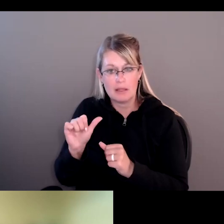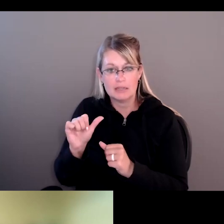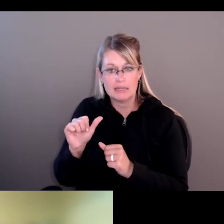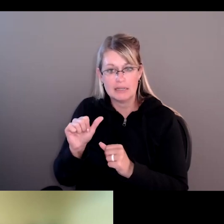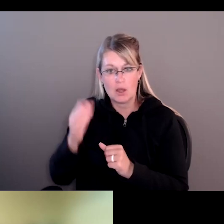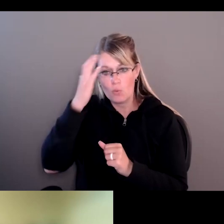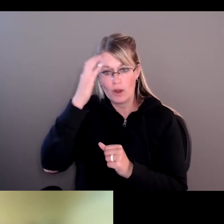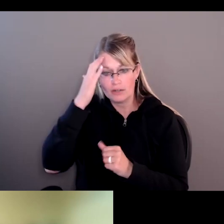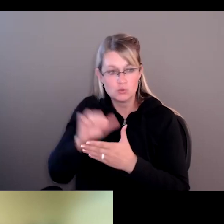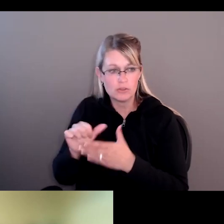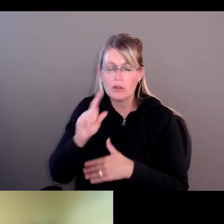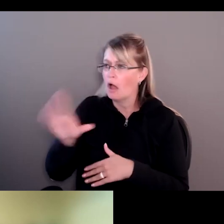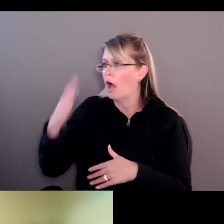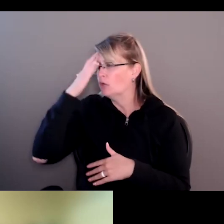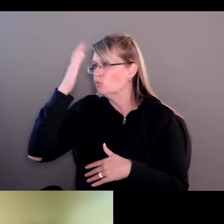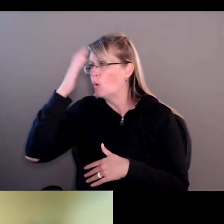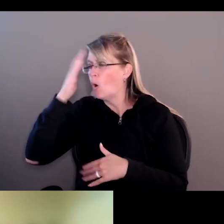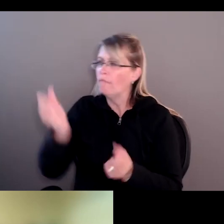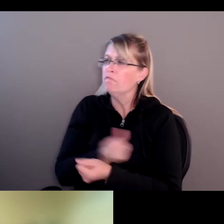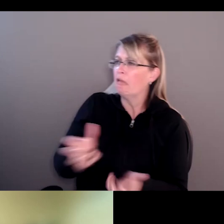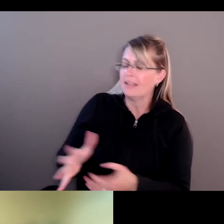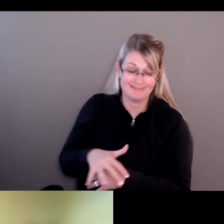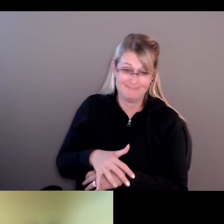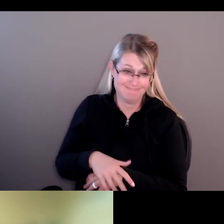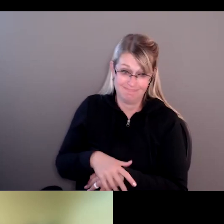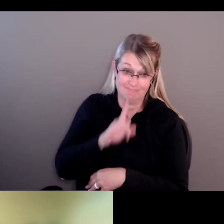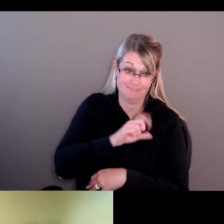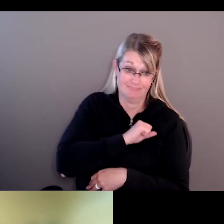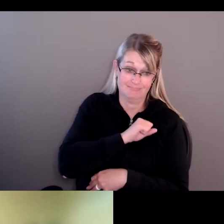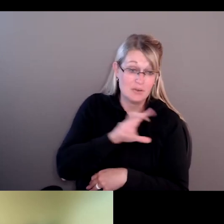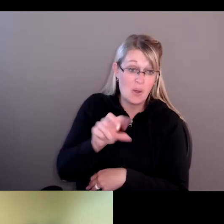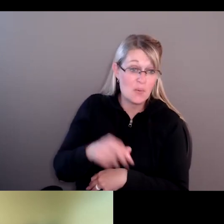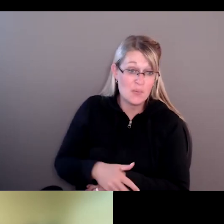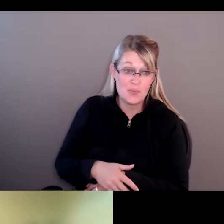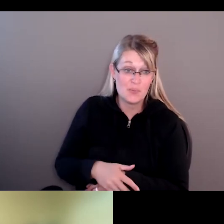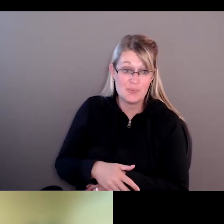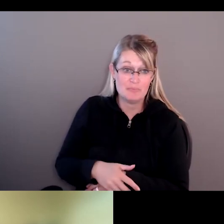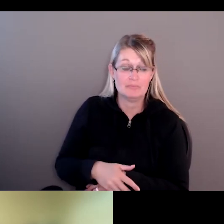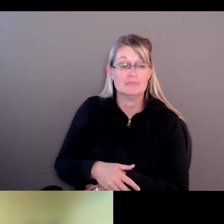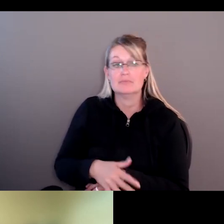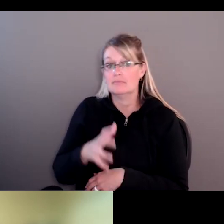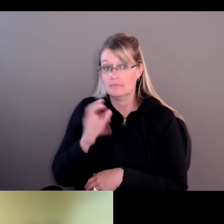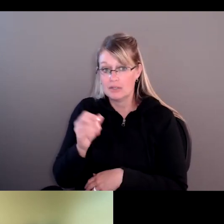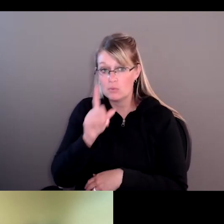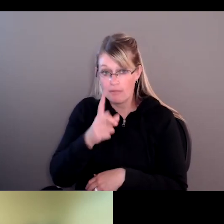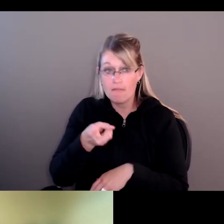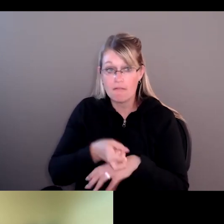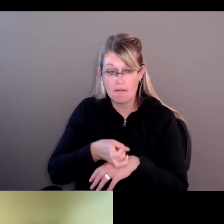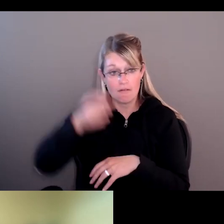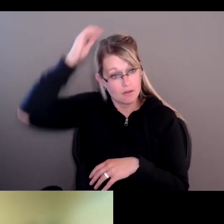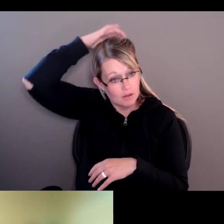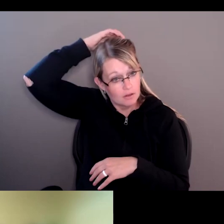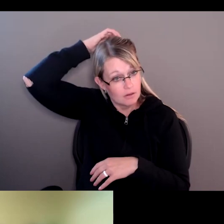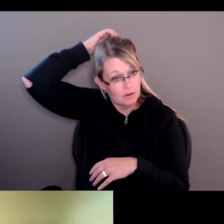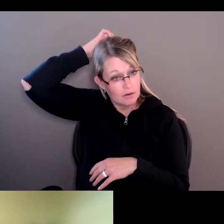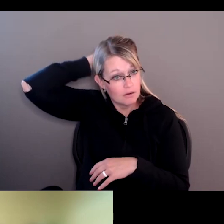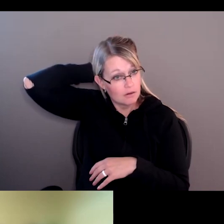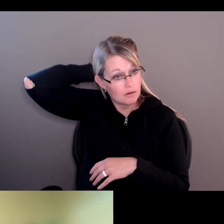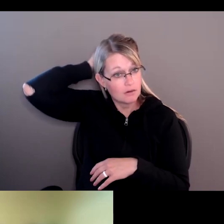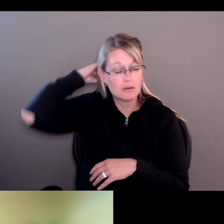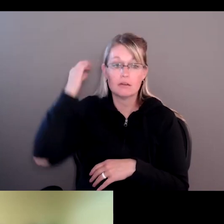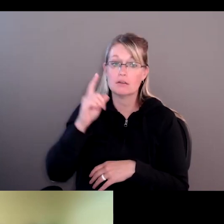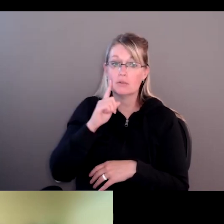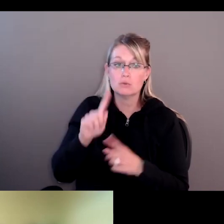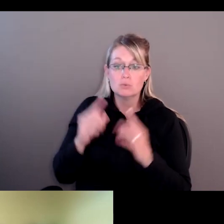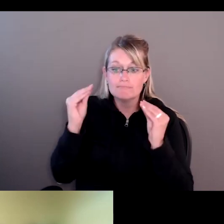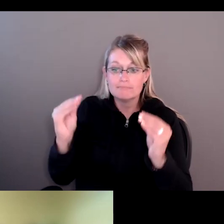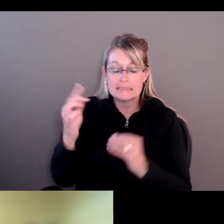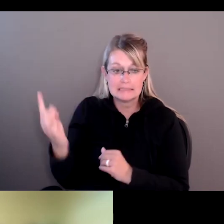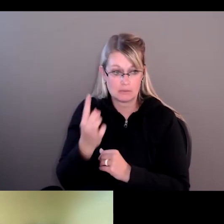are like I know what there is to know. No, you don't. And it's very difficult to educate someone